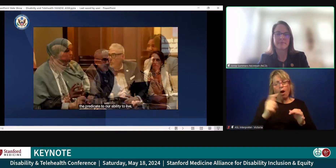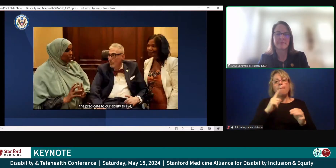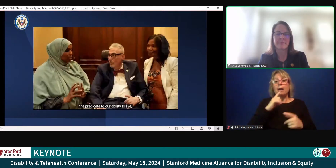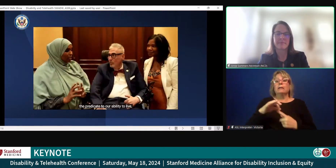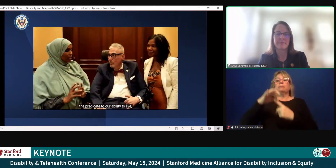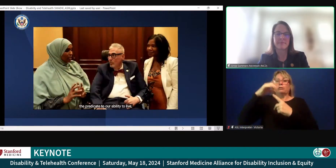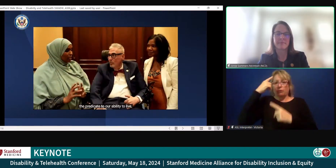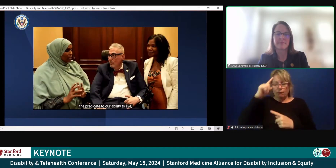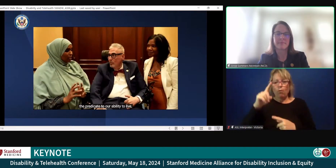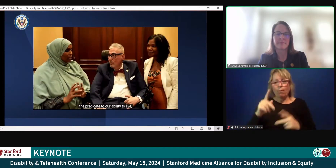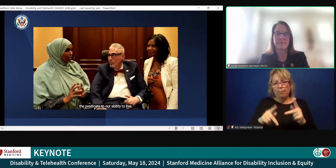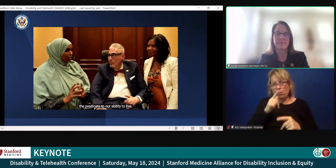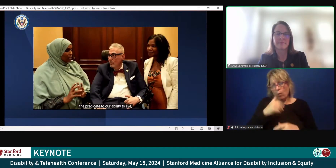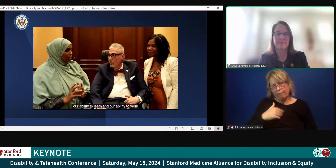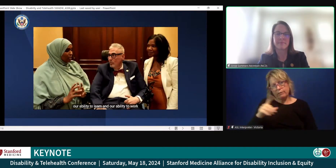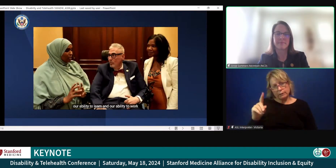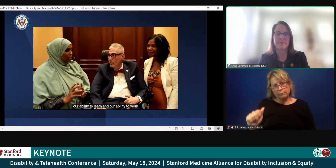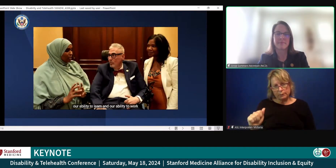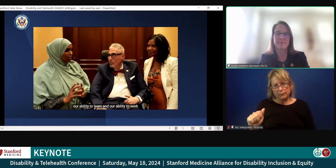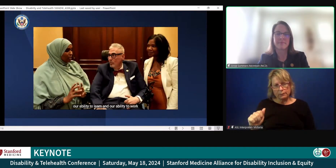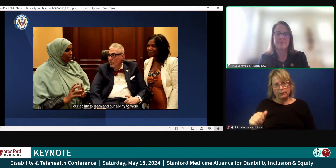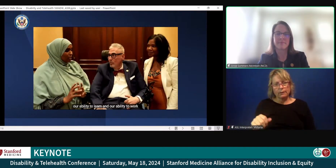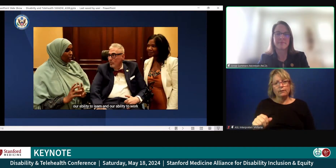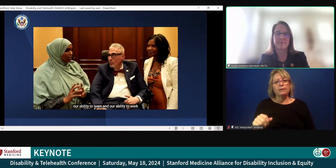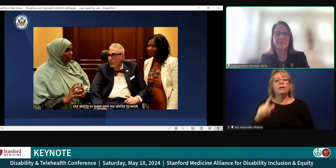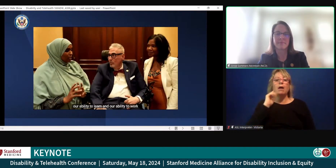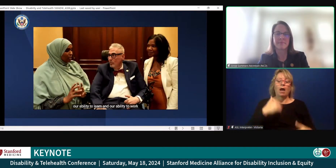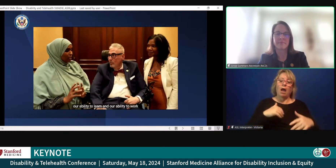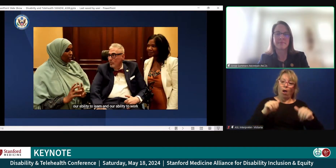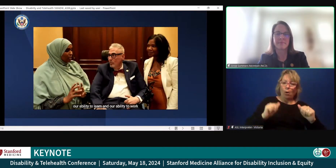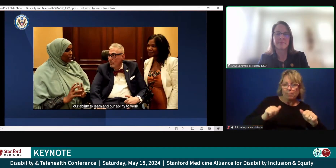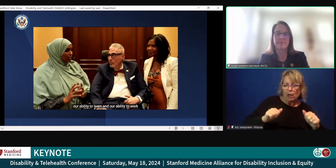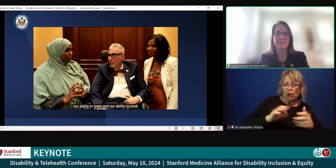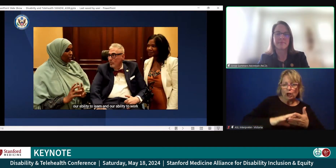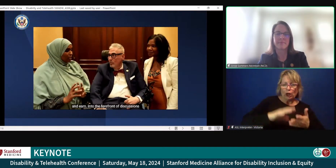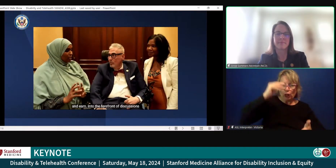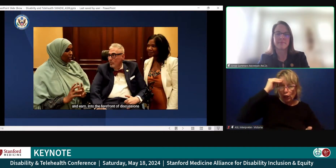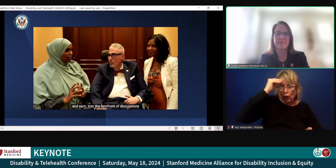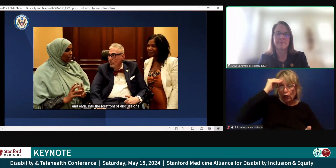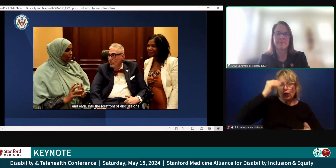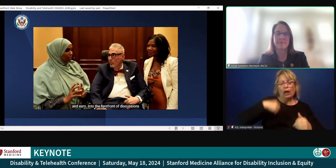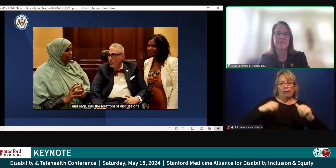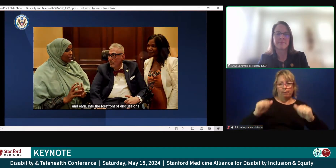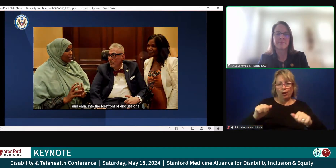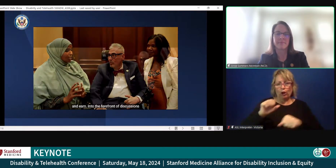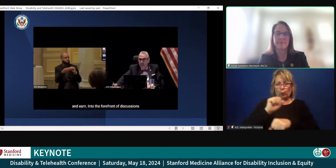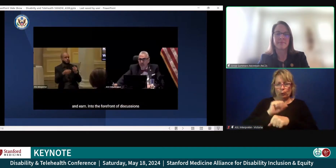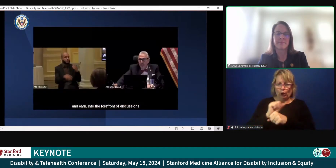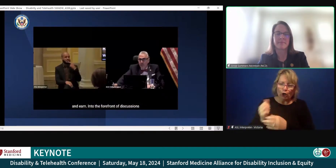predicate to our ability to live, our ability to learn, and our ability to work and earn.